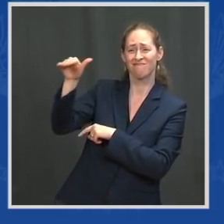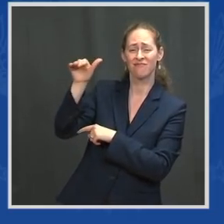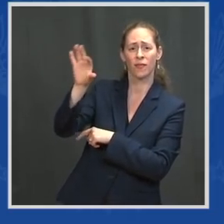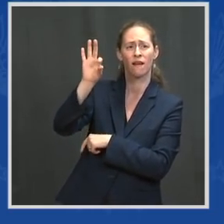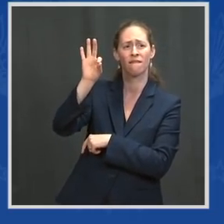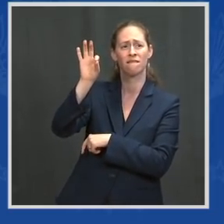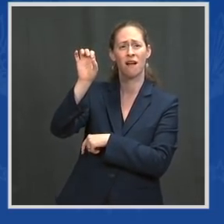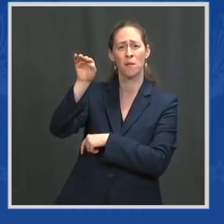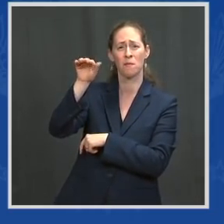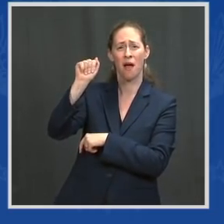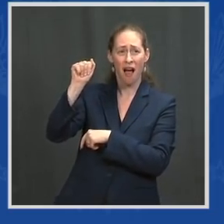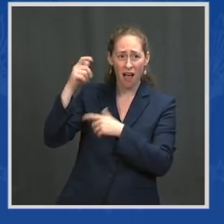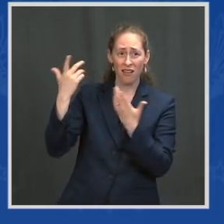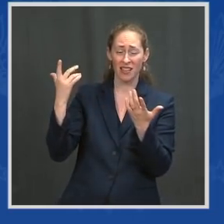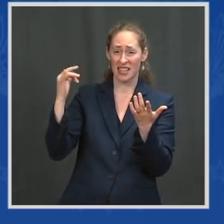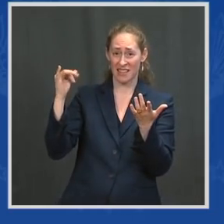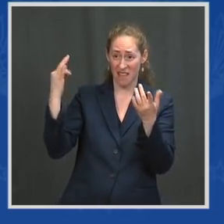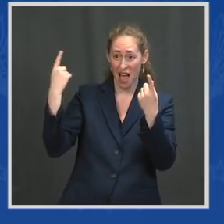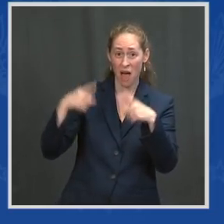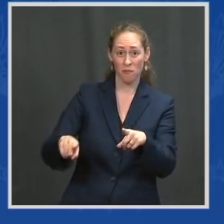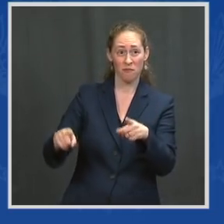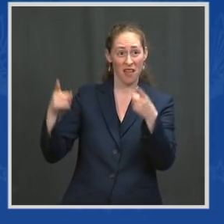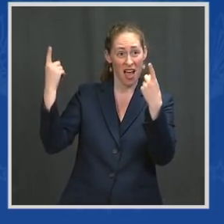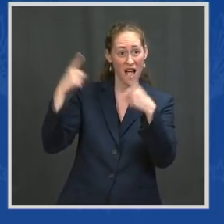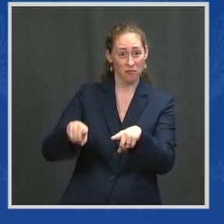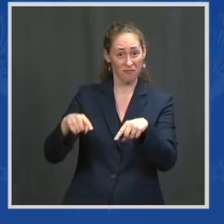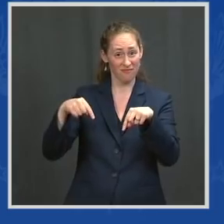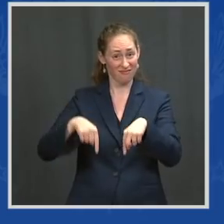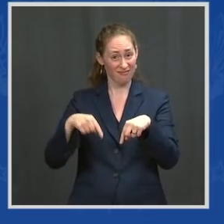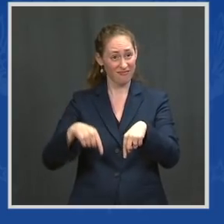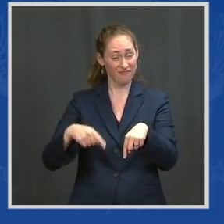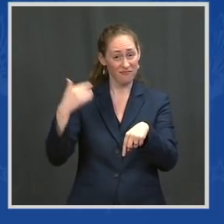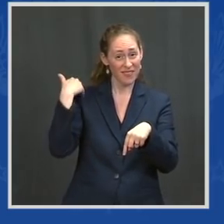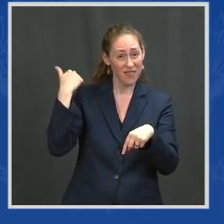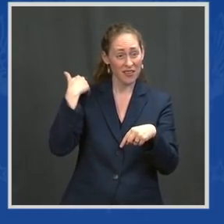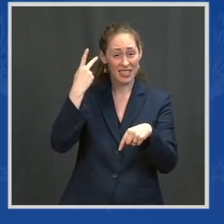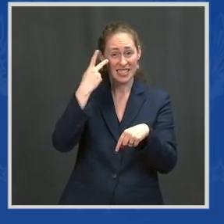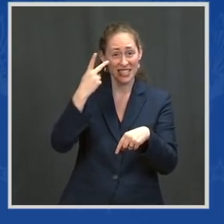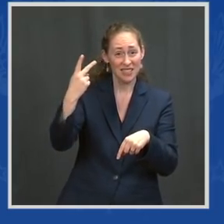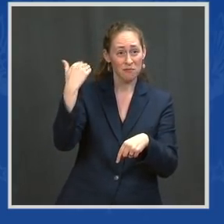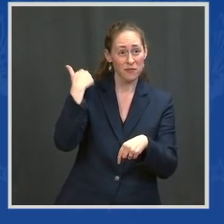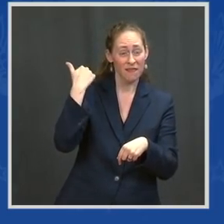that had been affected by four federally declared disasters